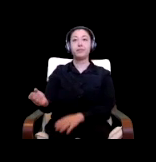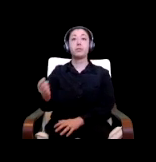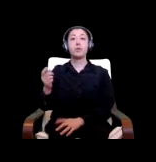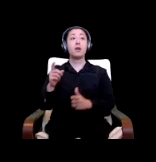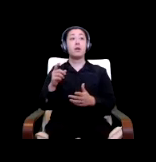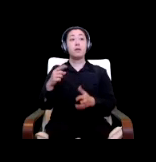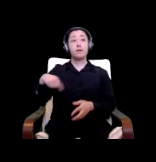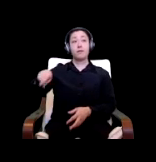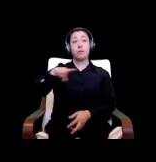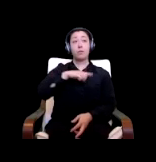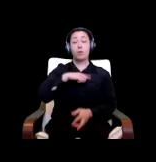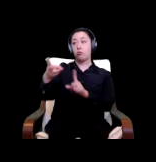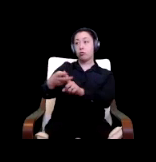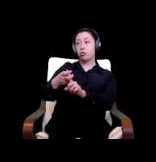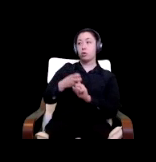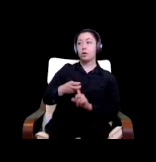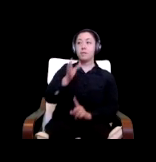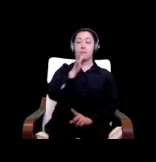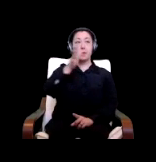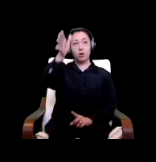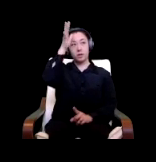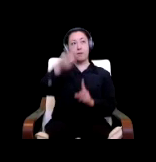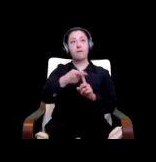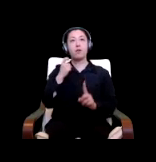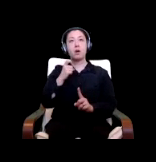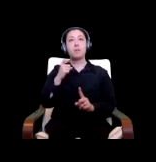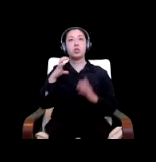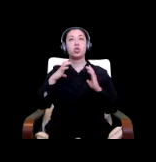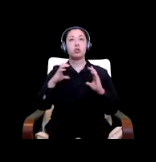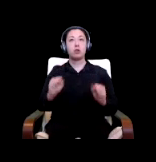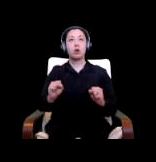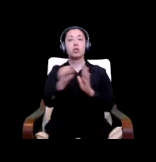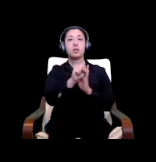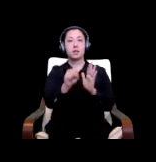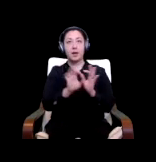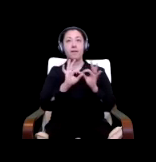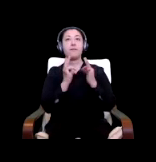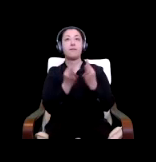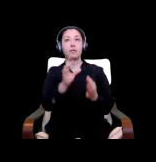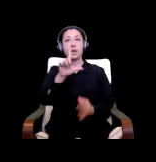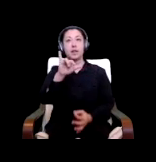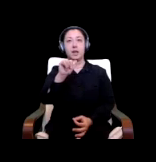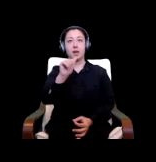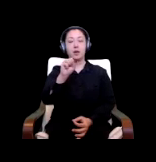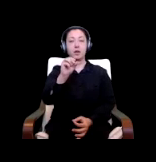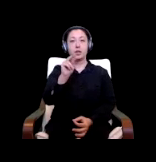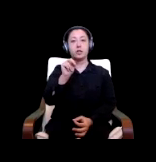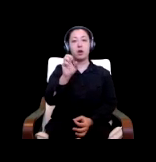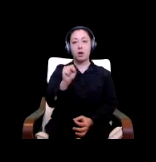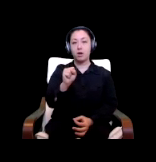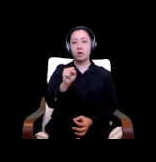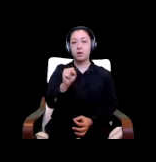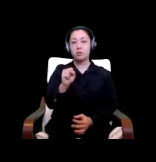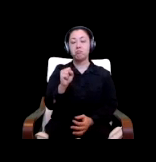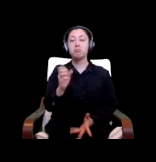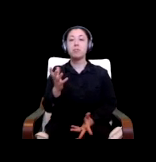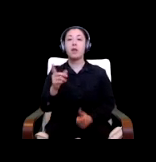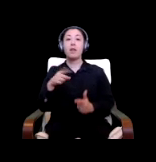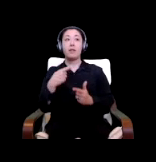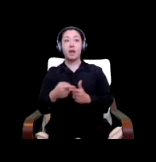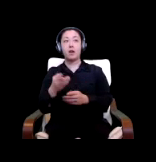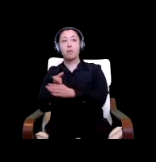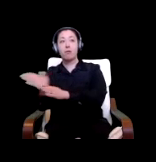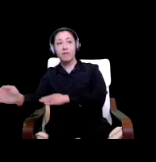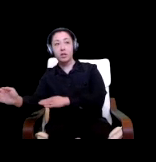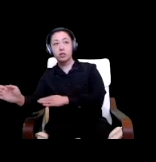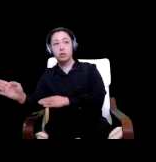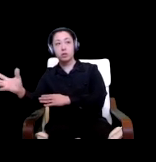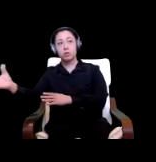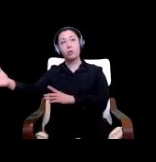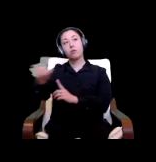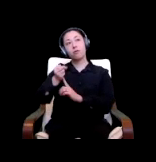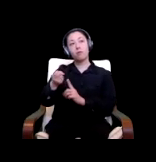from the liaisons. Professionals were recruited from Western Pennsylvania school for the deaf,